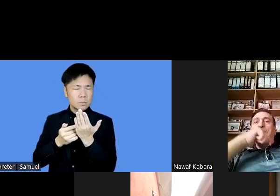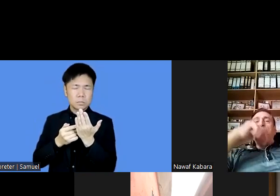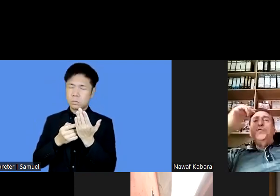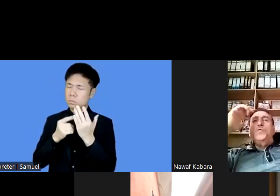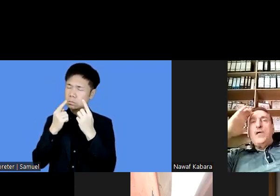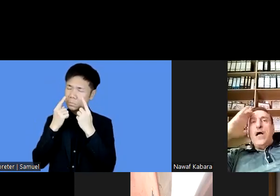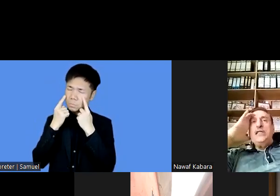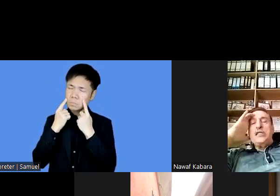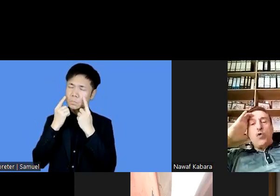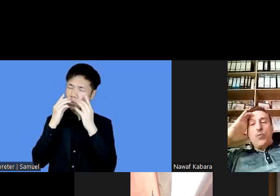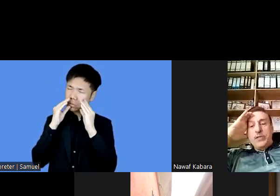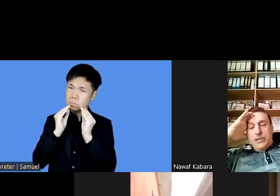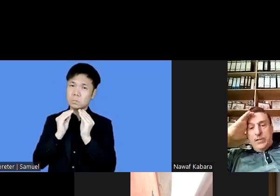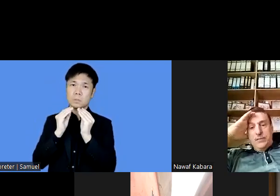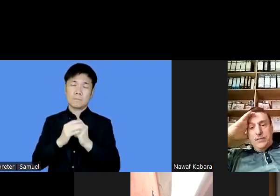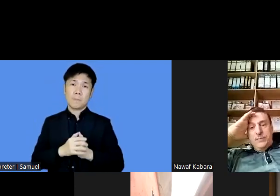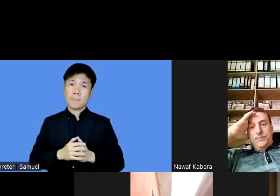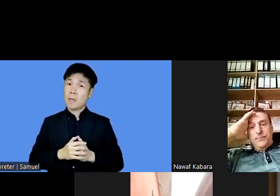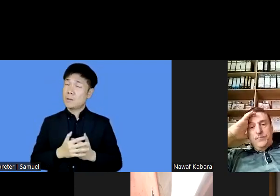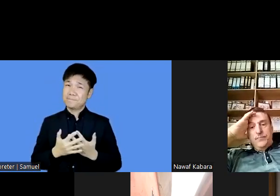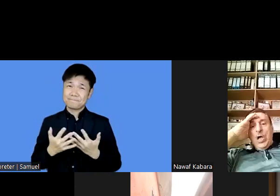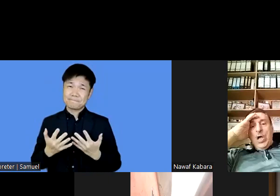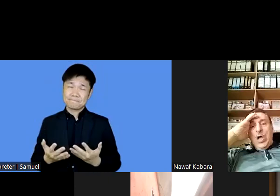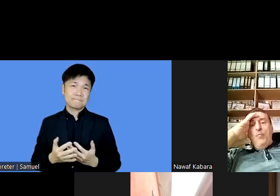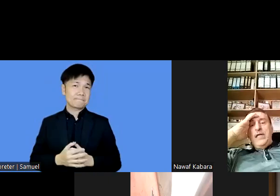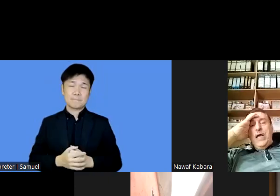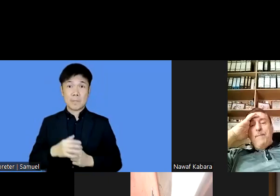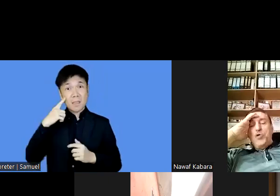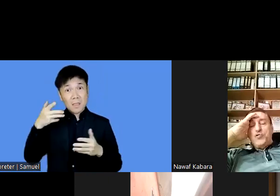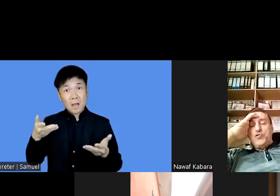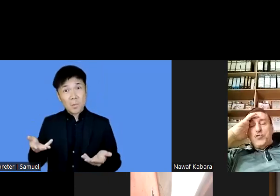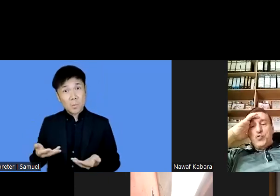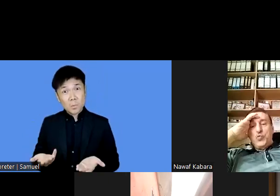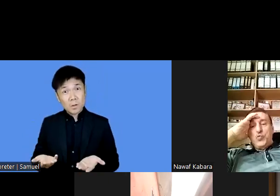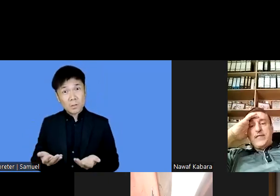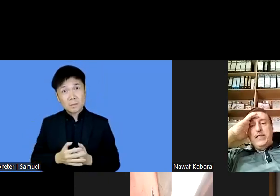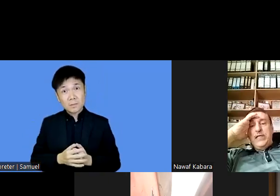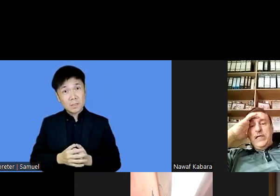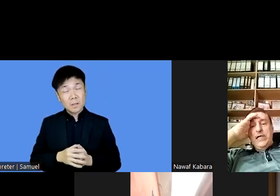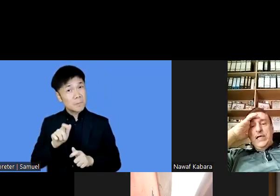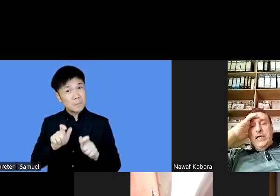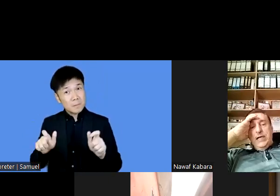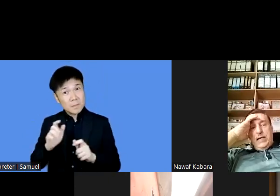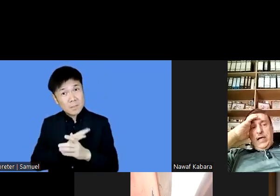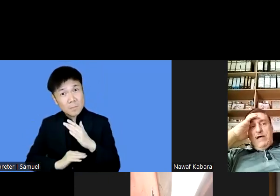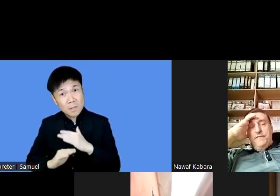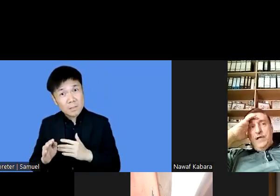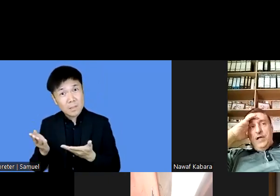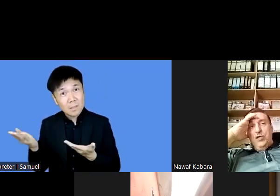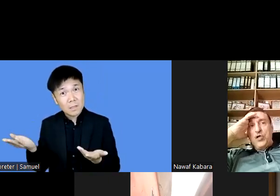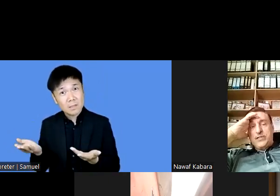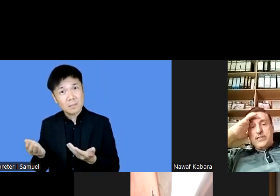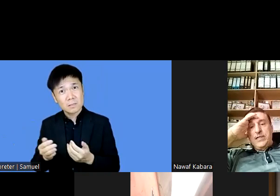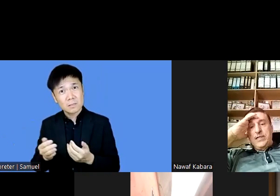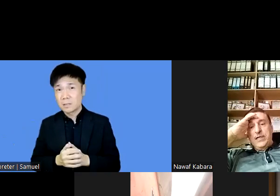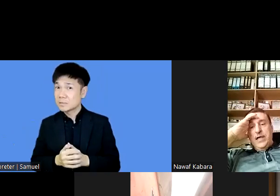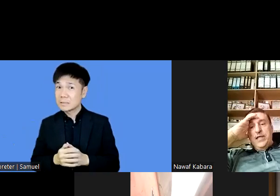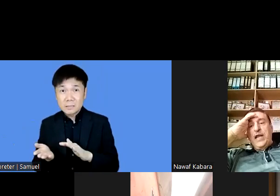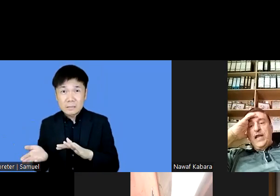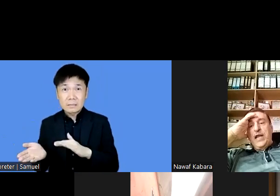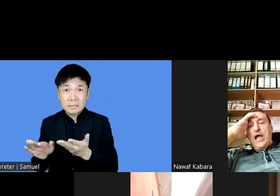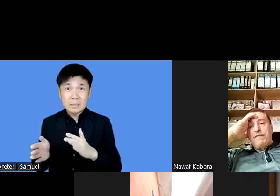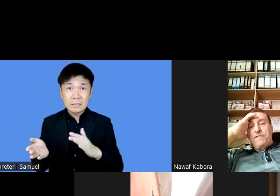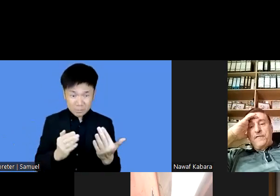I don't know until this moment how many persons with disabilities have lost their life as